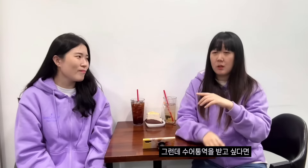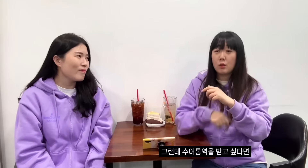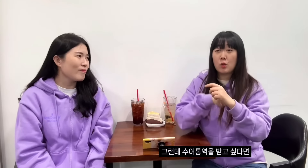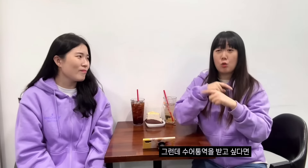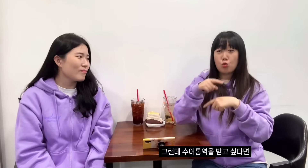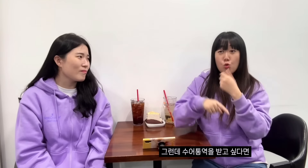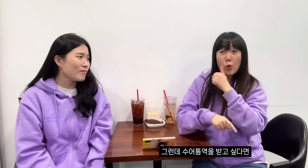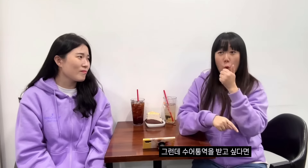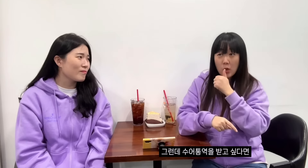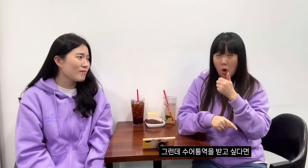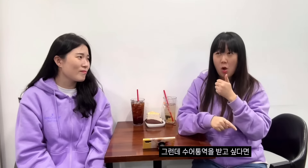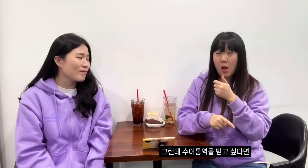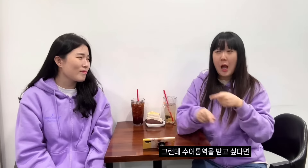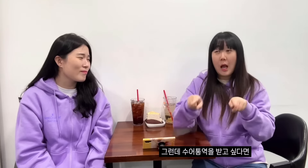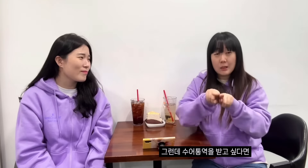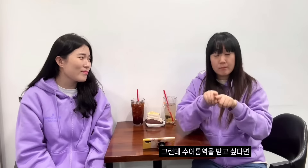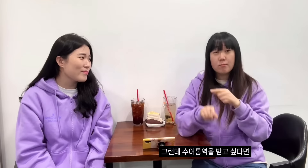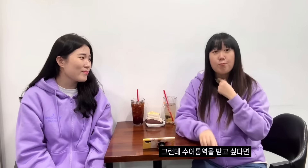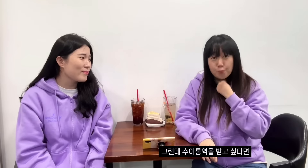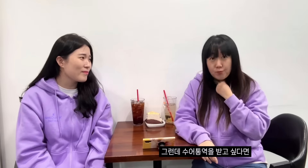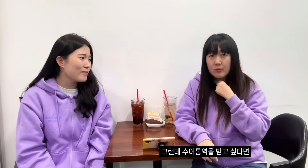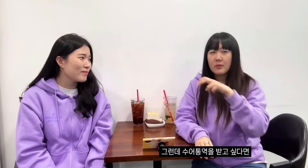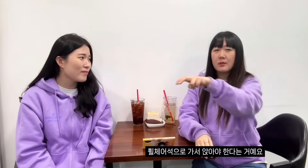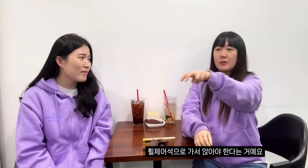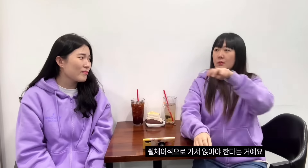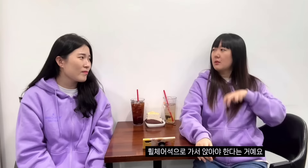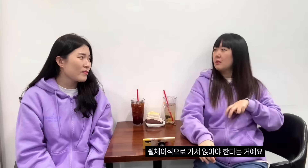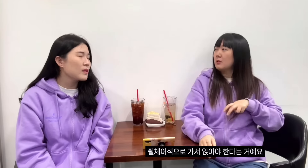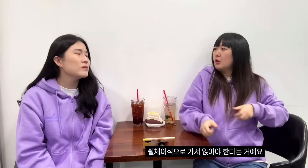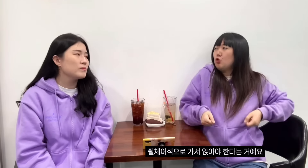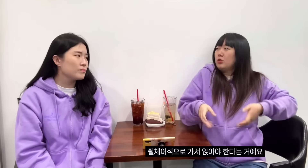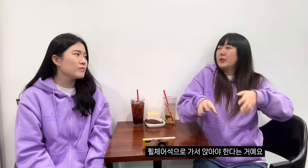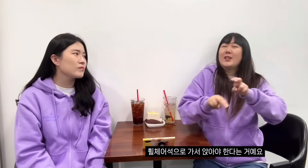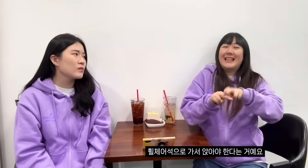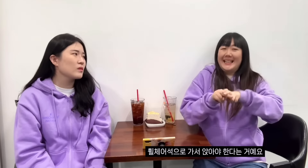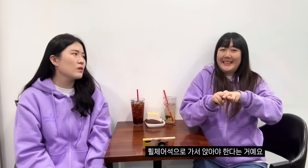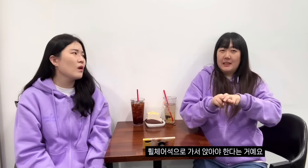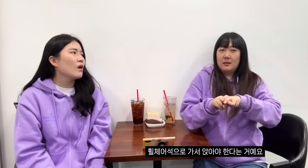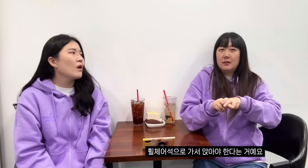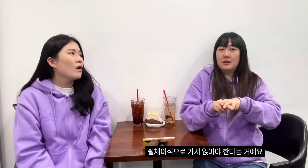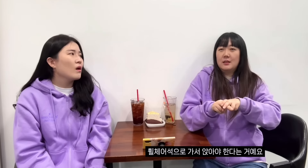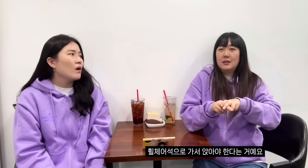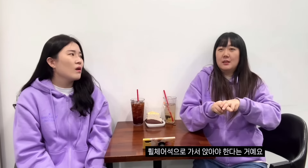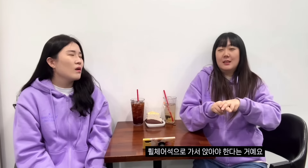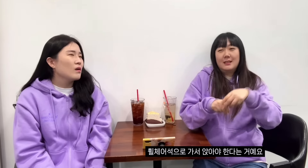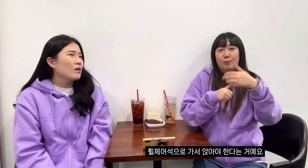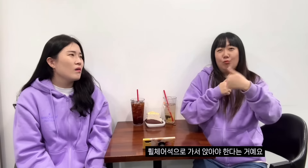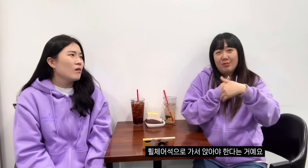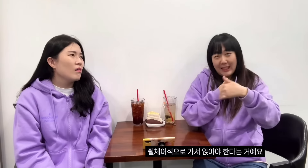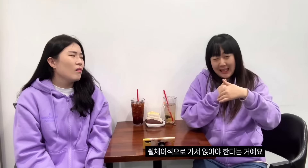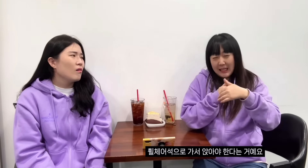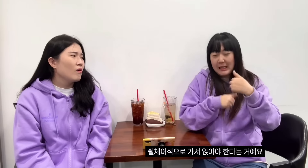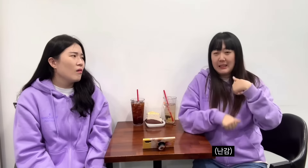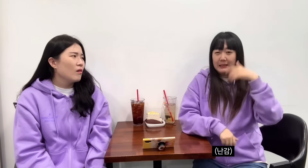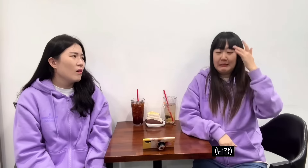But if I want sign language interpretation, I have to go and sit in the wheelchair seat.